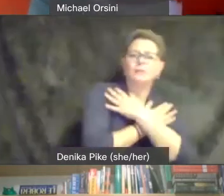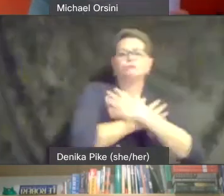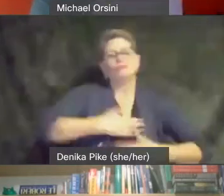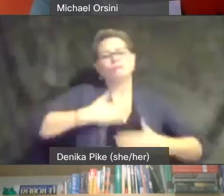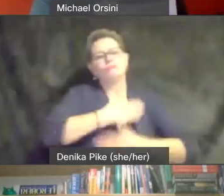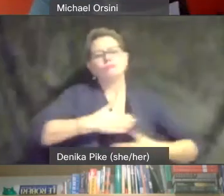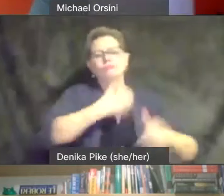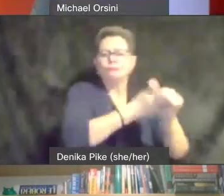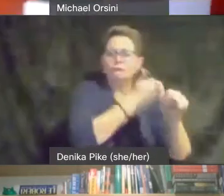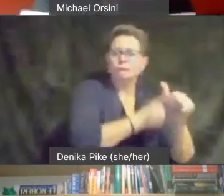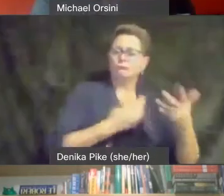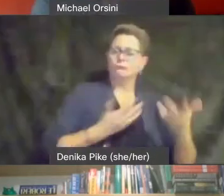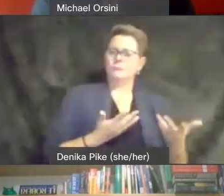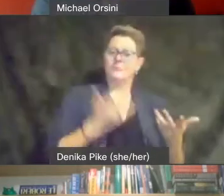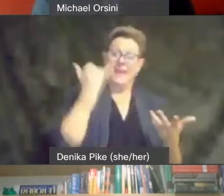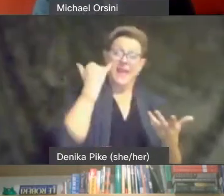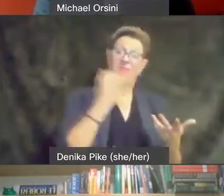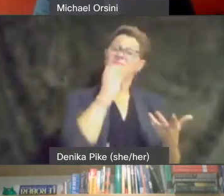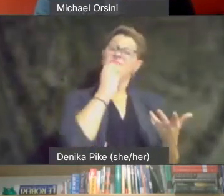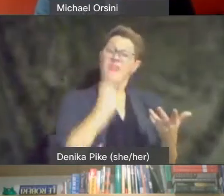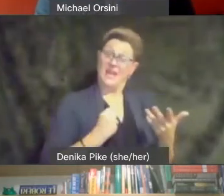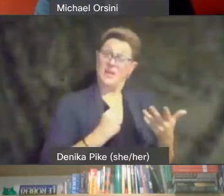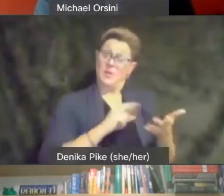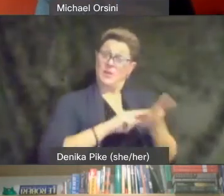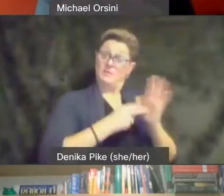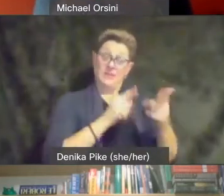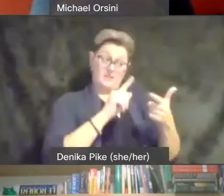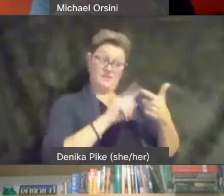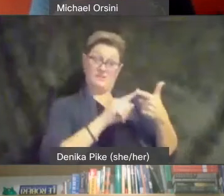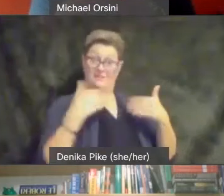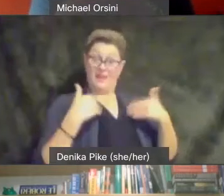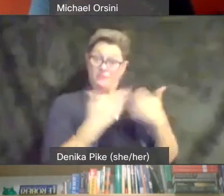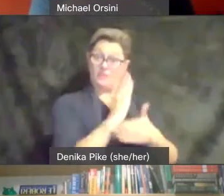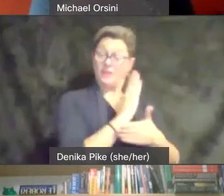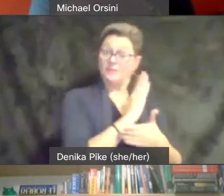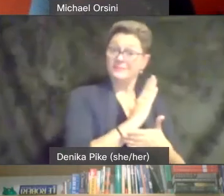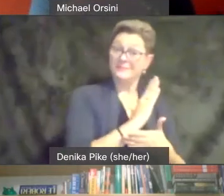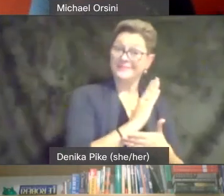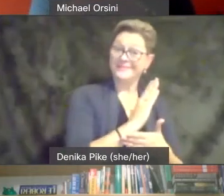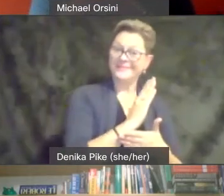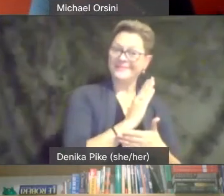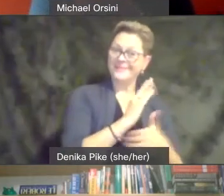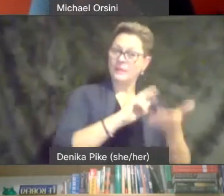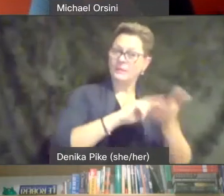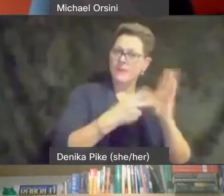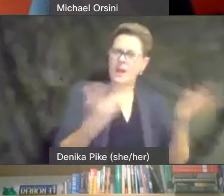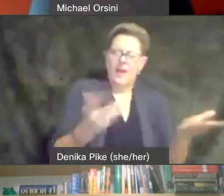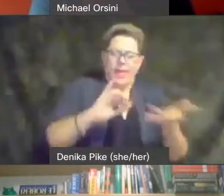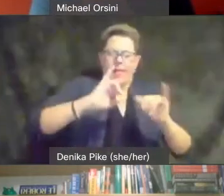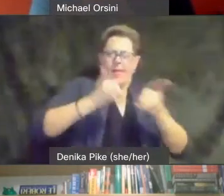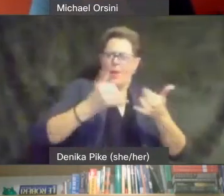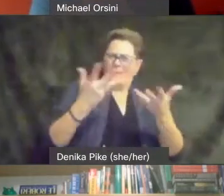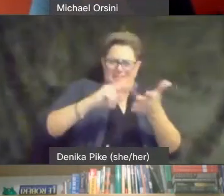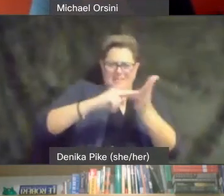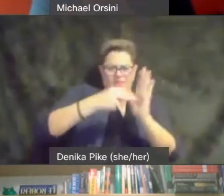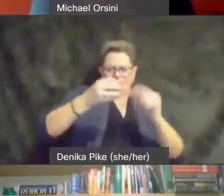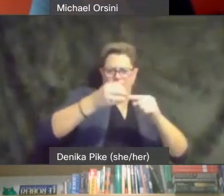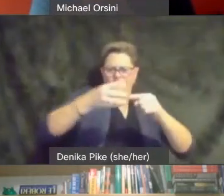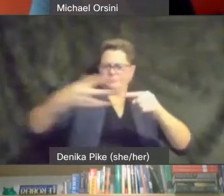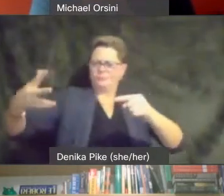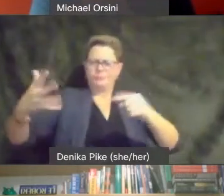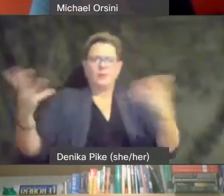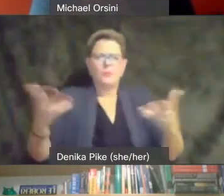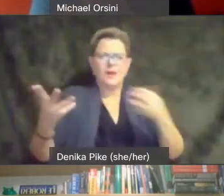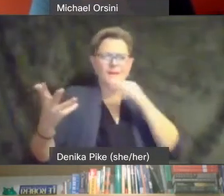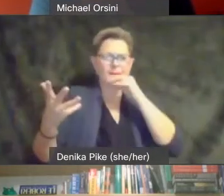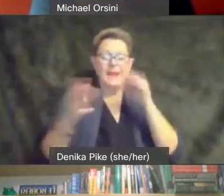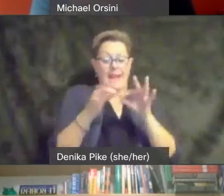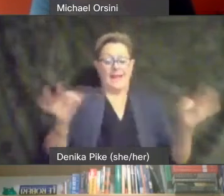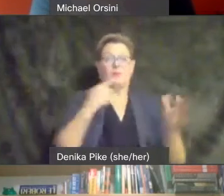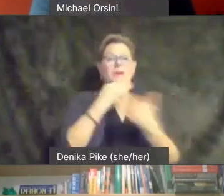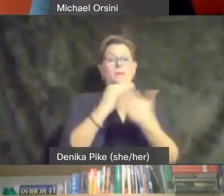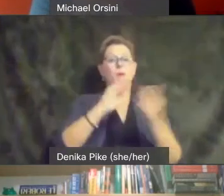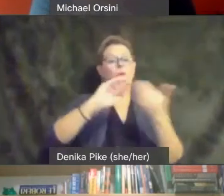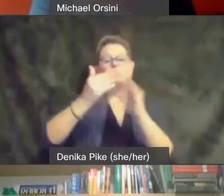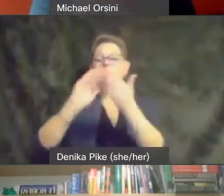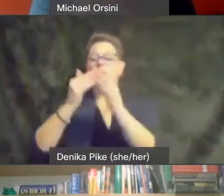Um, if we do value them, is there a right to be very much like, there's a right to the city, how we define what the Commons are in a rural setting where so much of our language about community development is grounded and centered in urban notions.